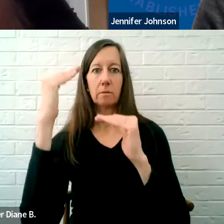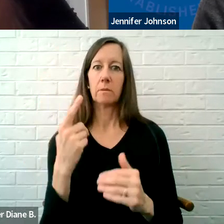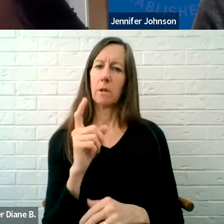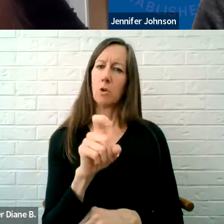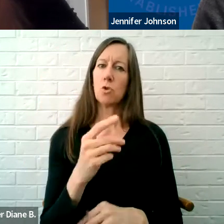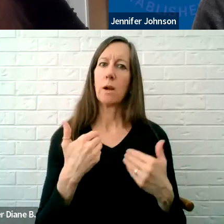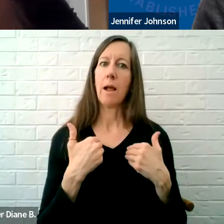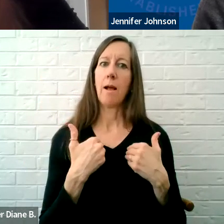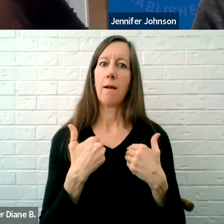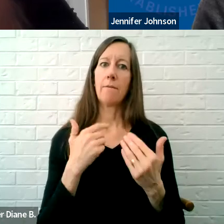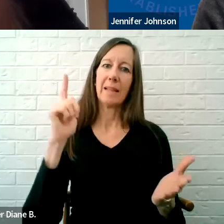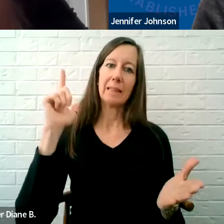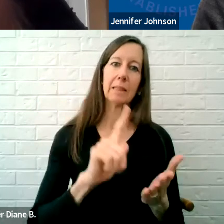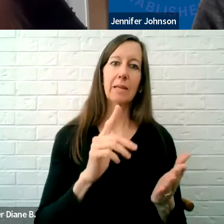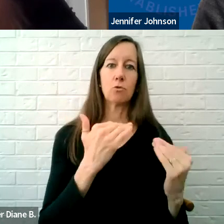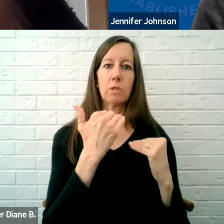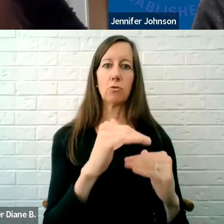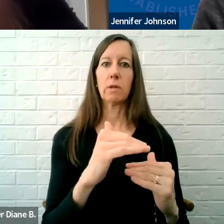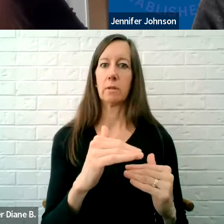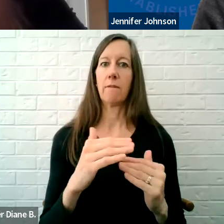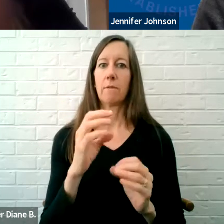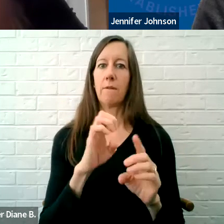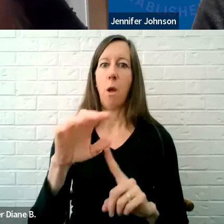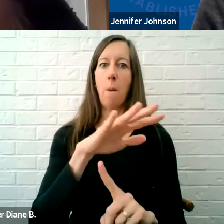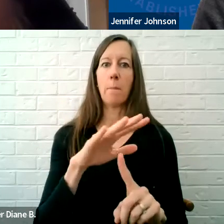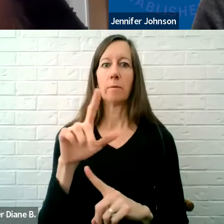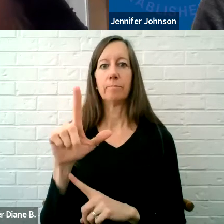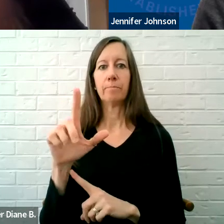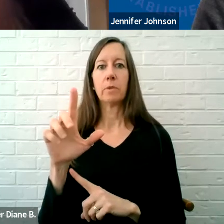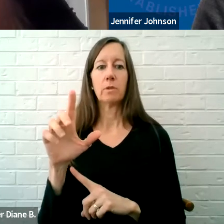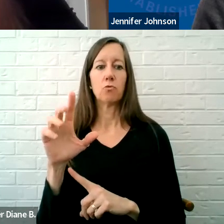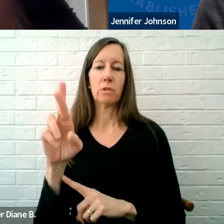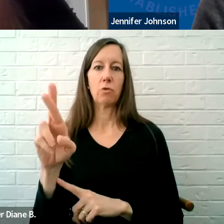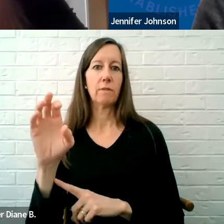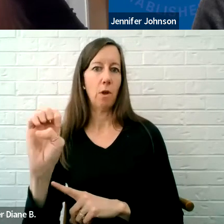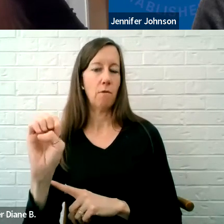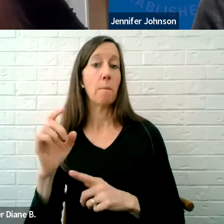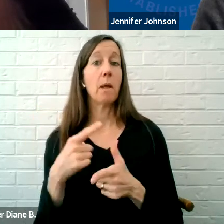restrictive environment that is available, and that you have a say in what happens.